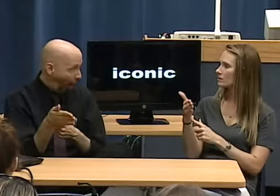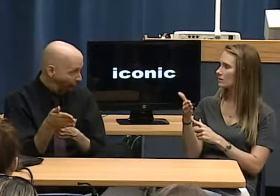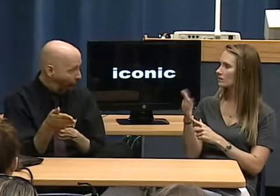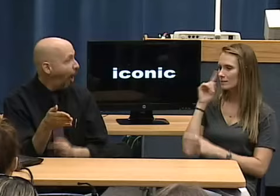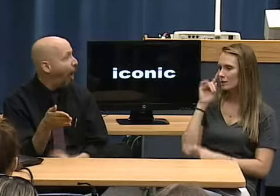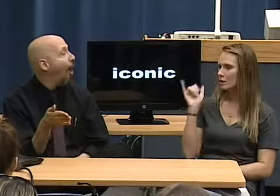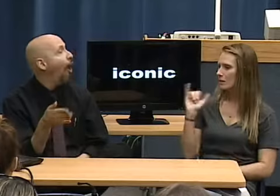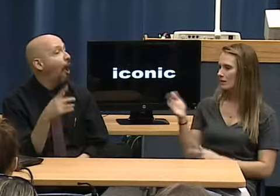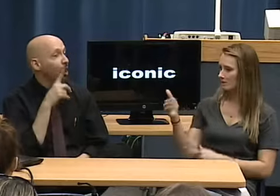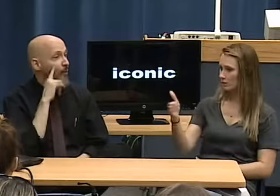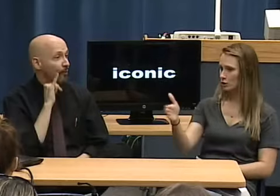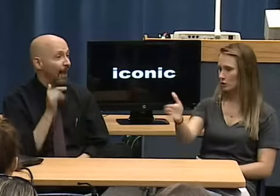It looks like a fish.